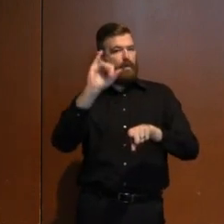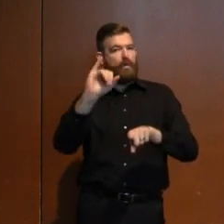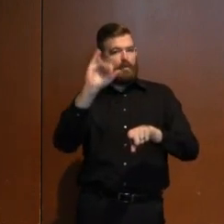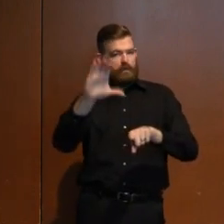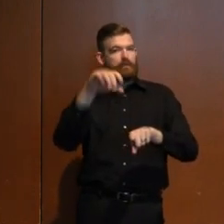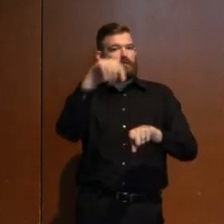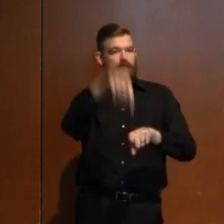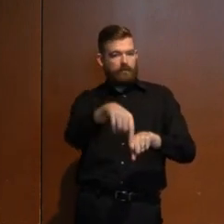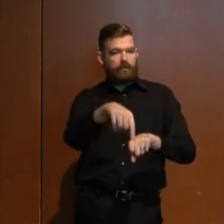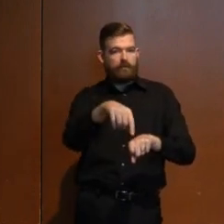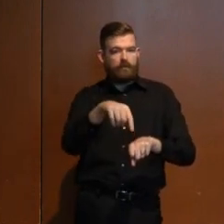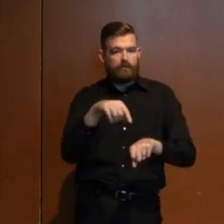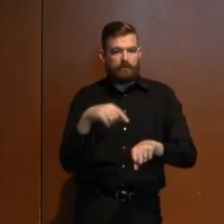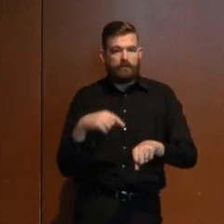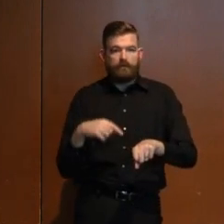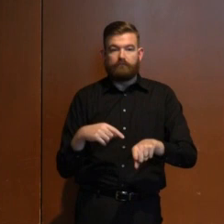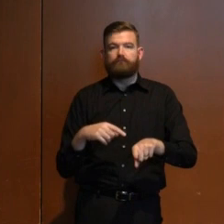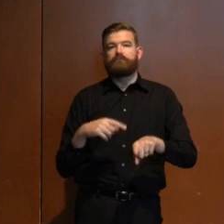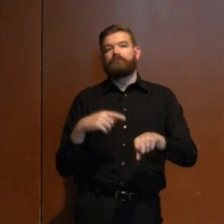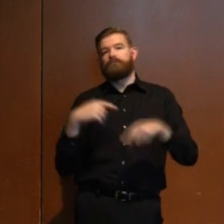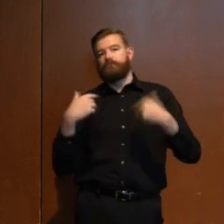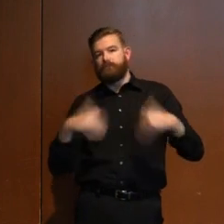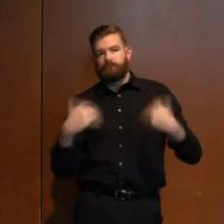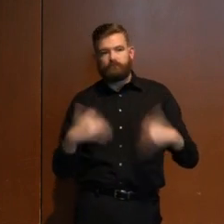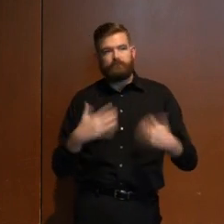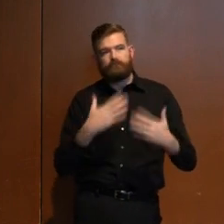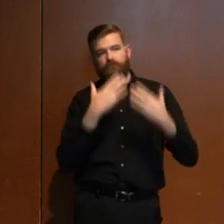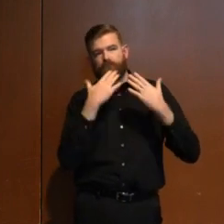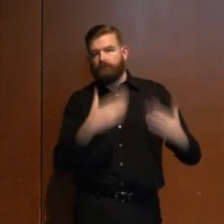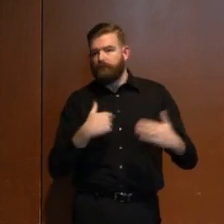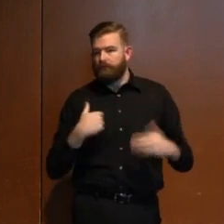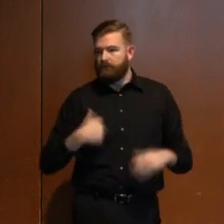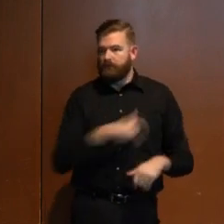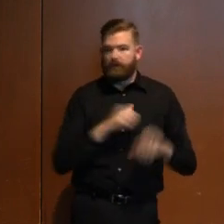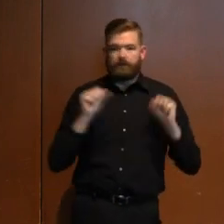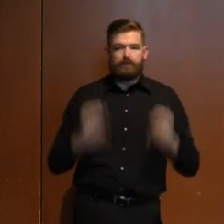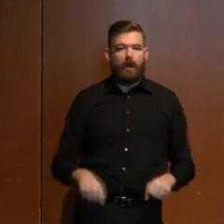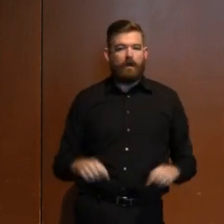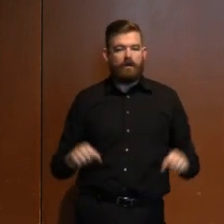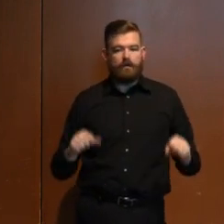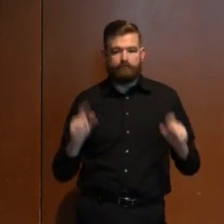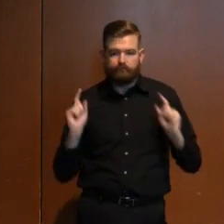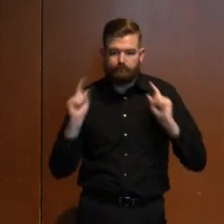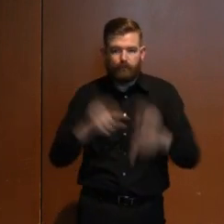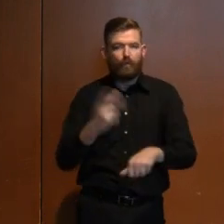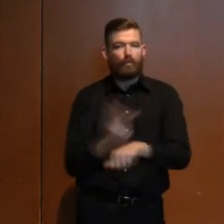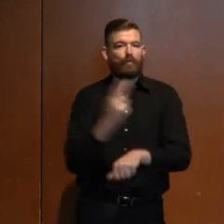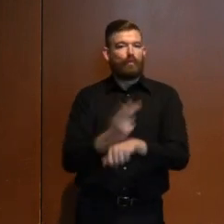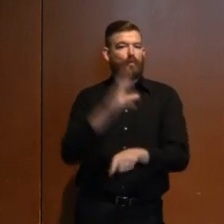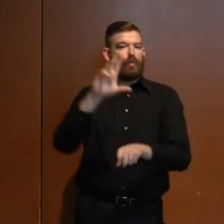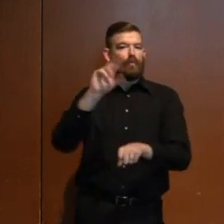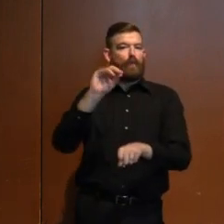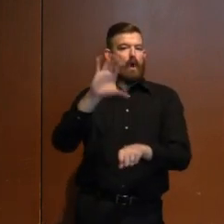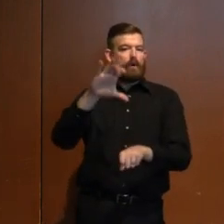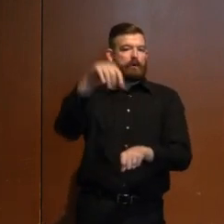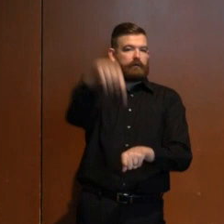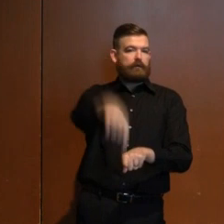WITH THAT EVERY DAY WE THANK YOU FOR HOSTING US. FIRST AND PROBABLY MOST IMPORTANTLY.